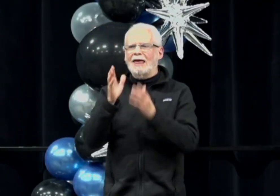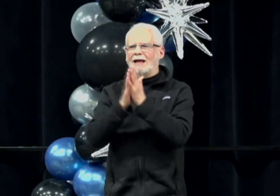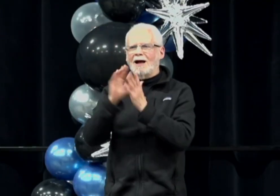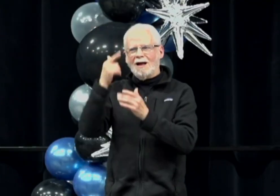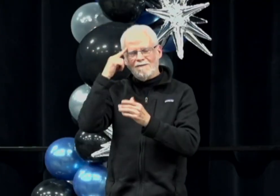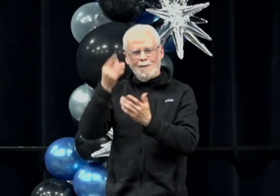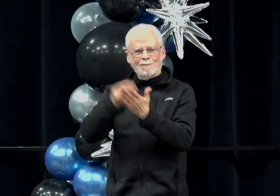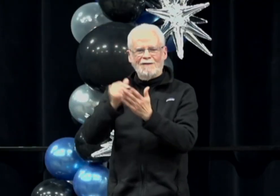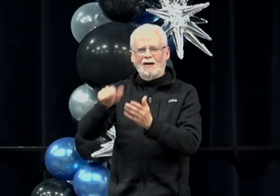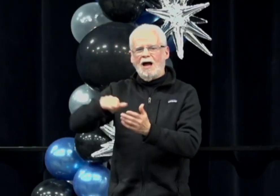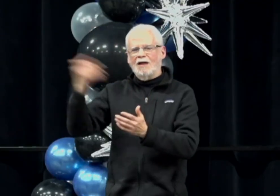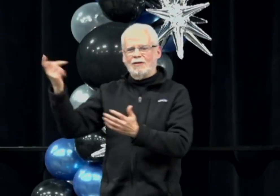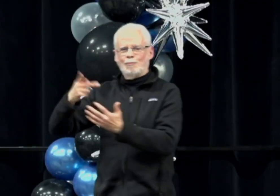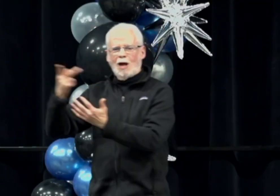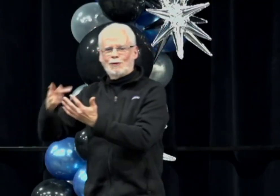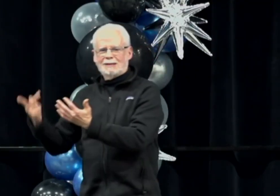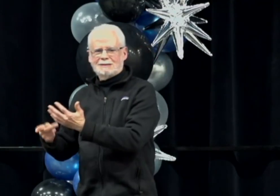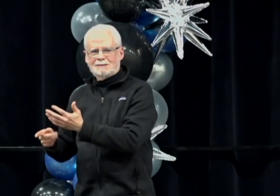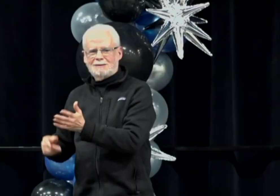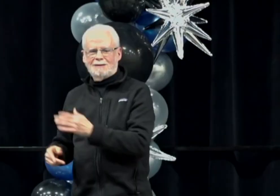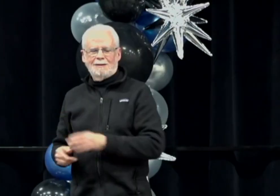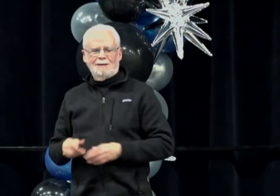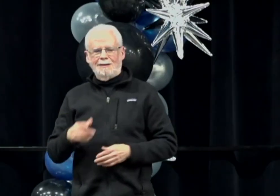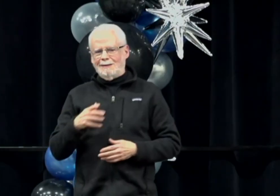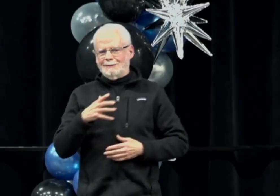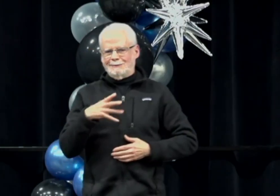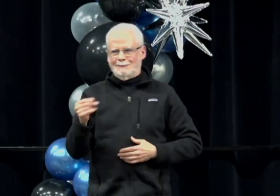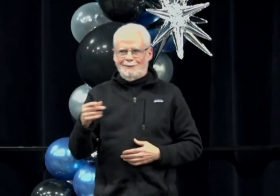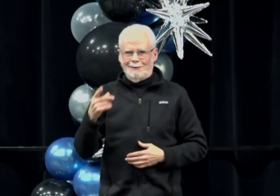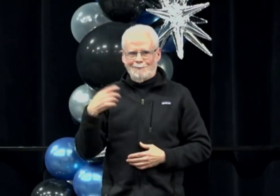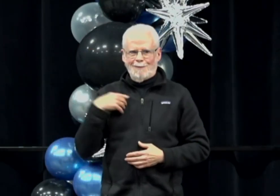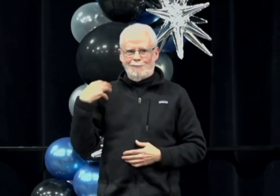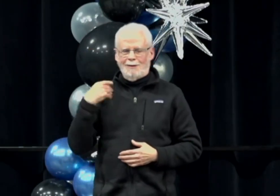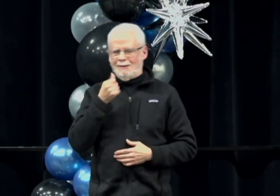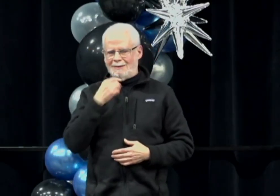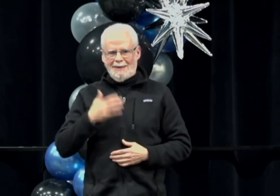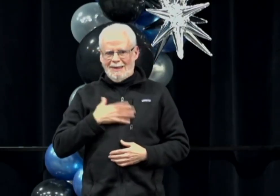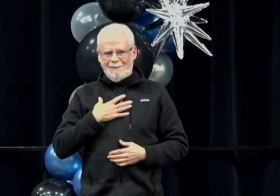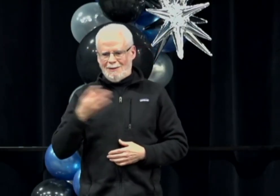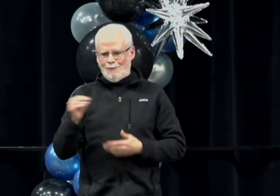to work with Deaf people, but the department heads were not interested. They preferred to